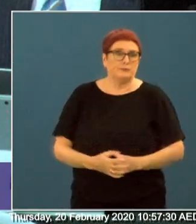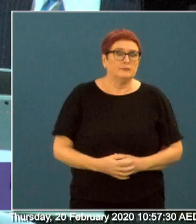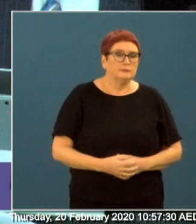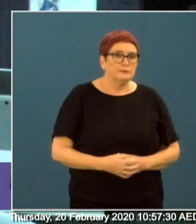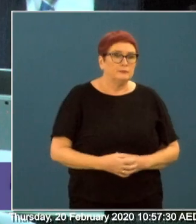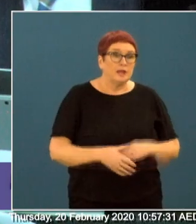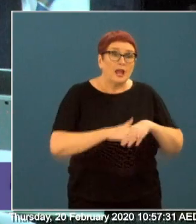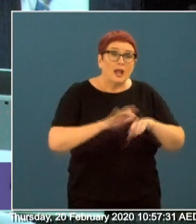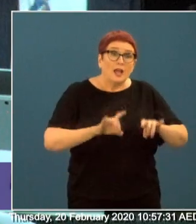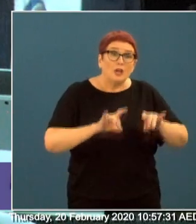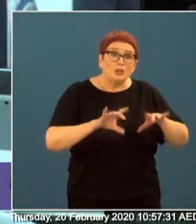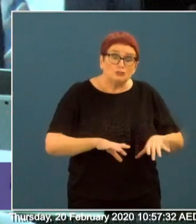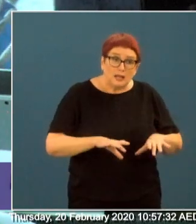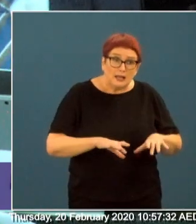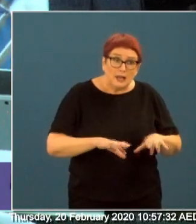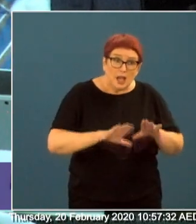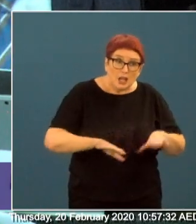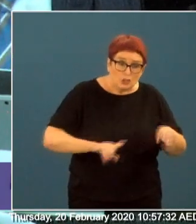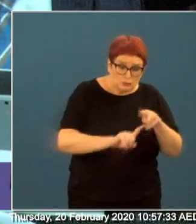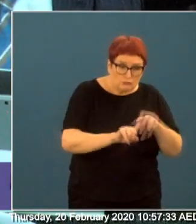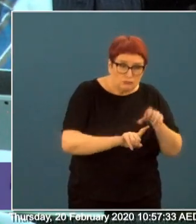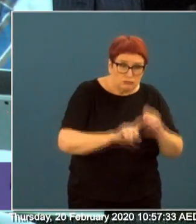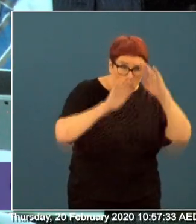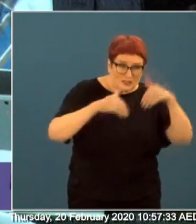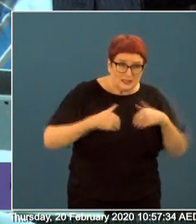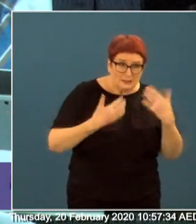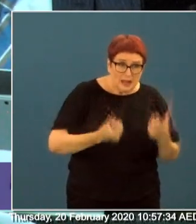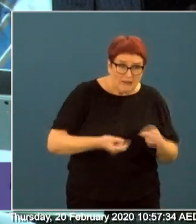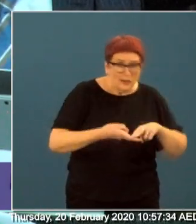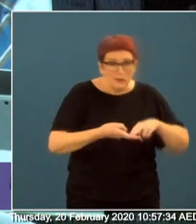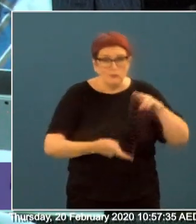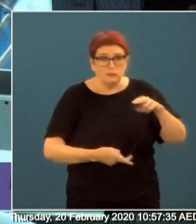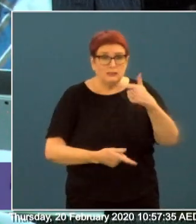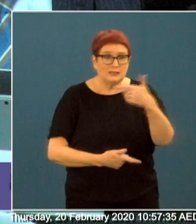increase in the number of children diagnosed with autism since 2009.